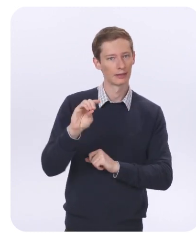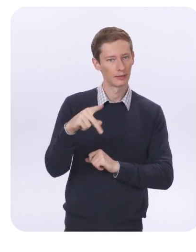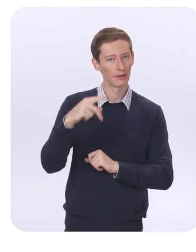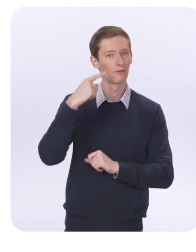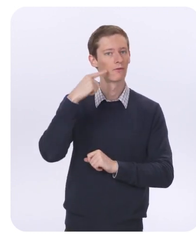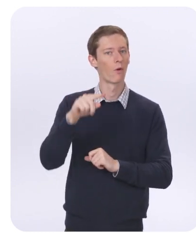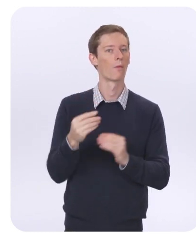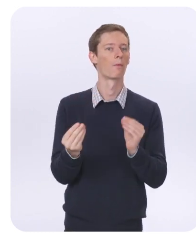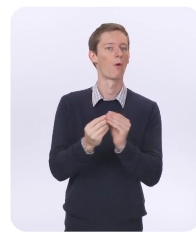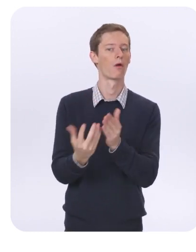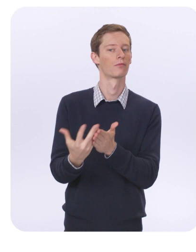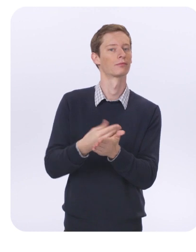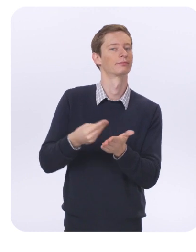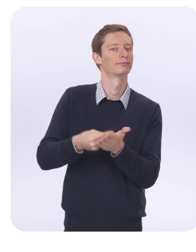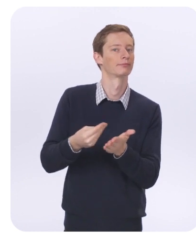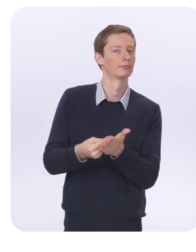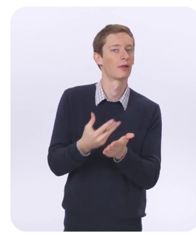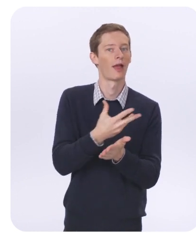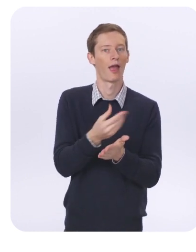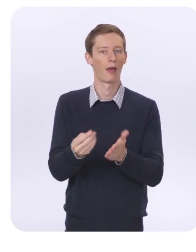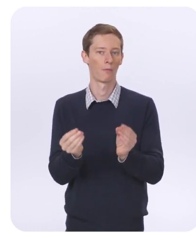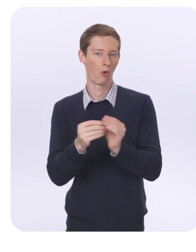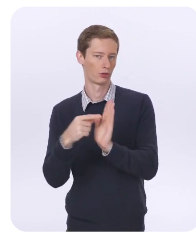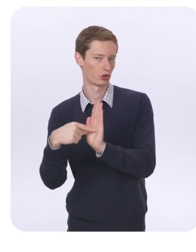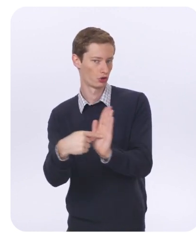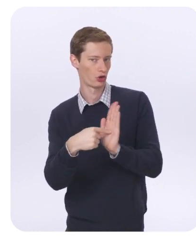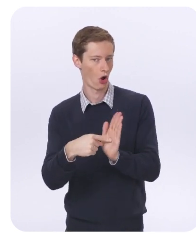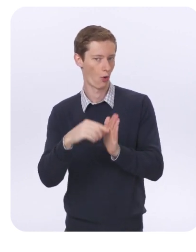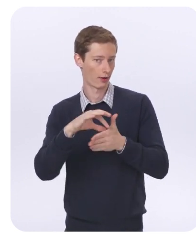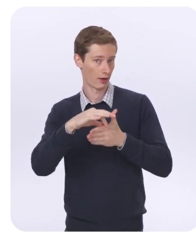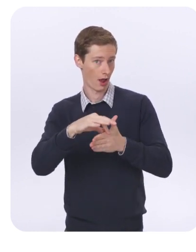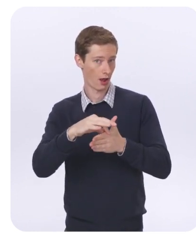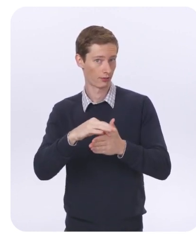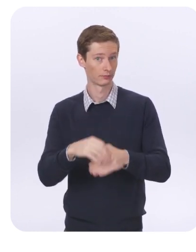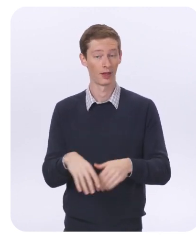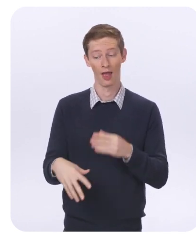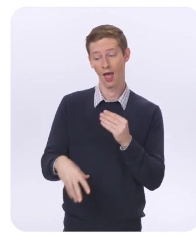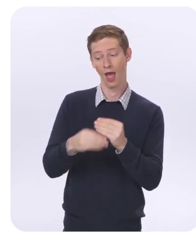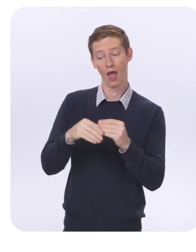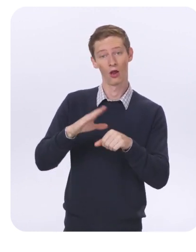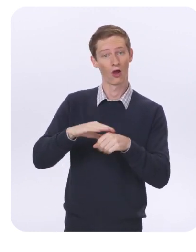relevant to your content, allowing for increased discovery for your app and its add-on content.